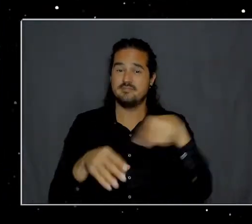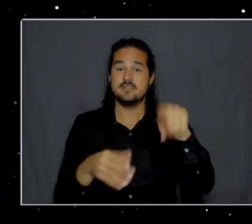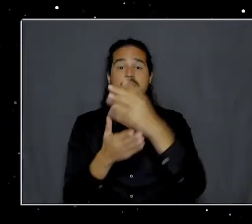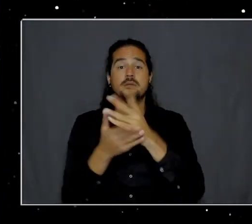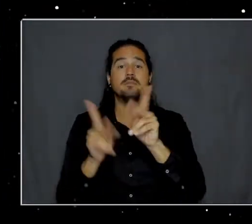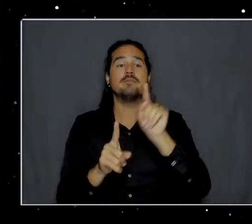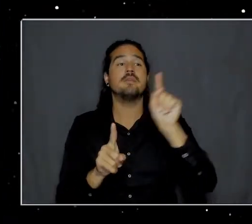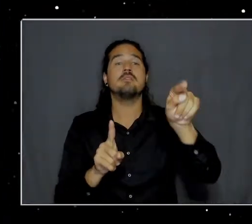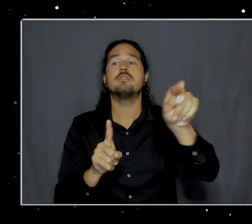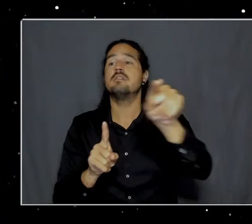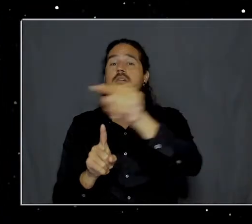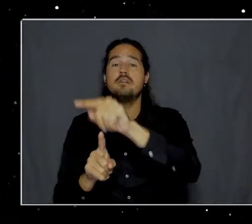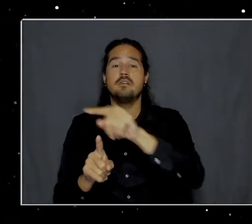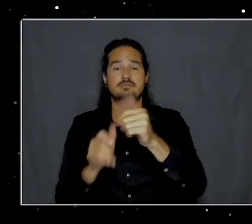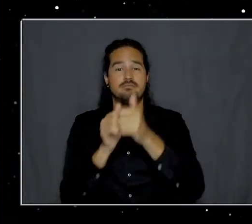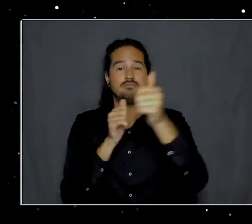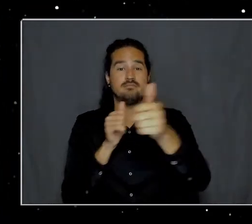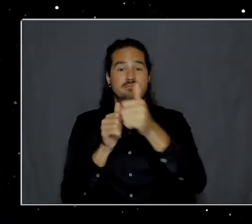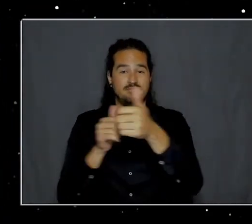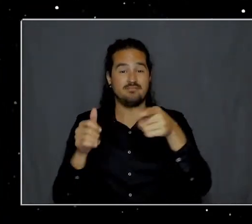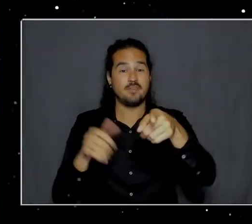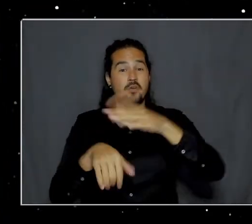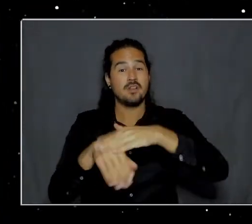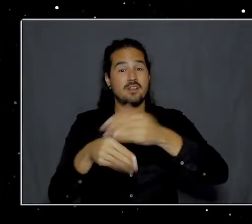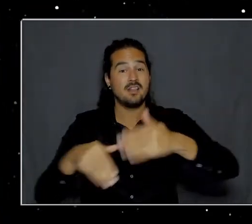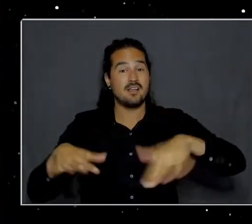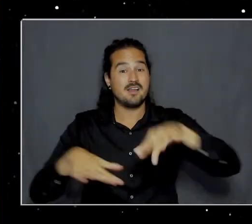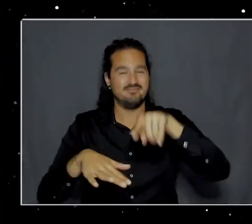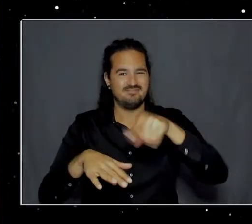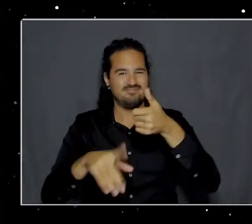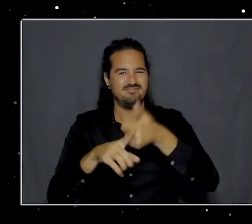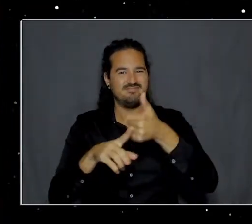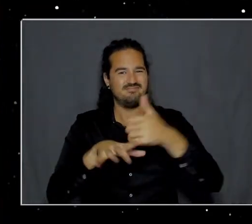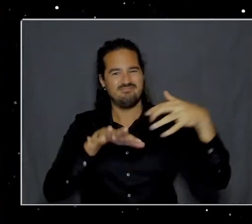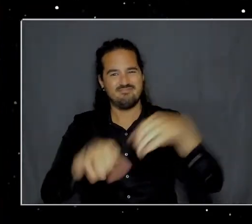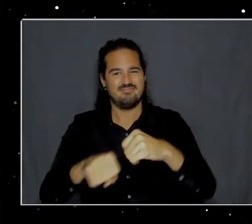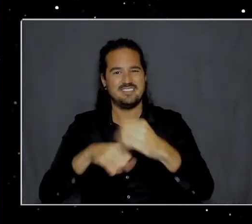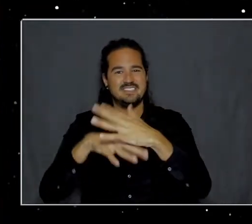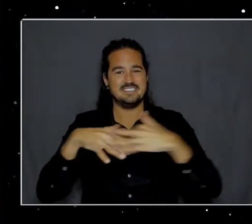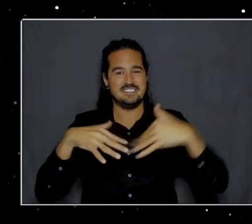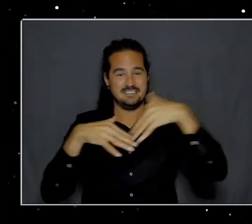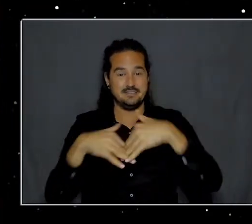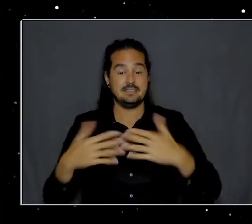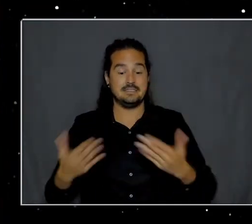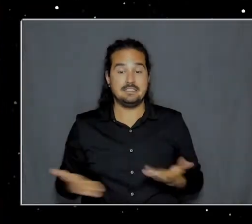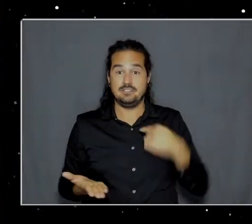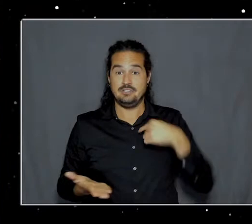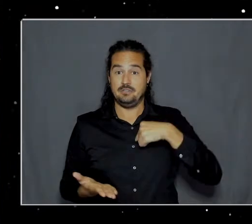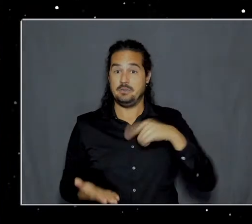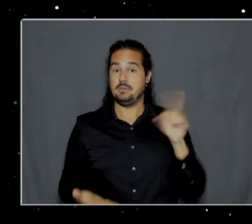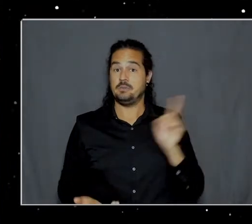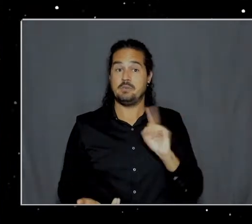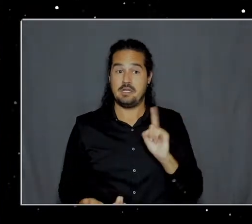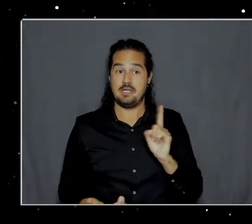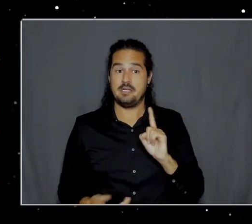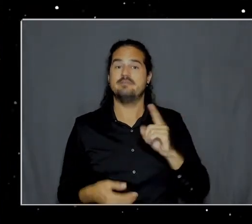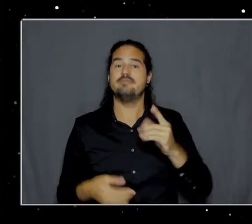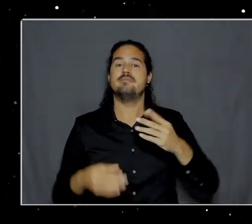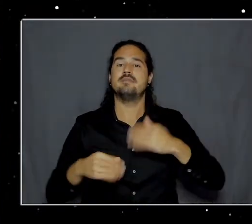UNCEDED INDIGENOUS LAND. I AM ON THE OCCUPIED TRADITIONAL